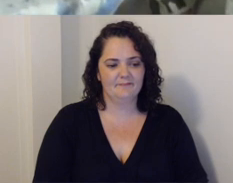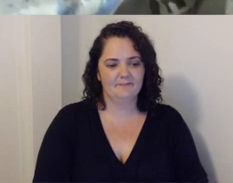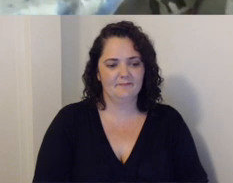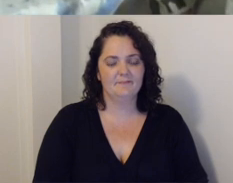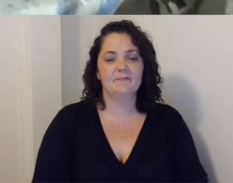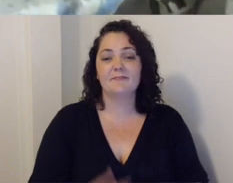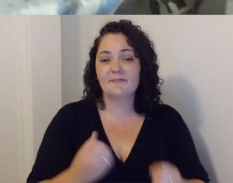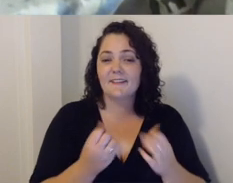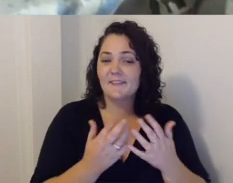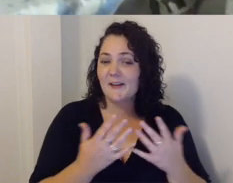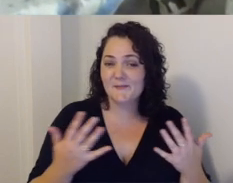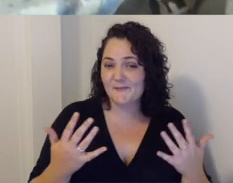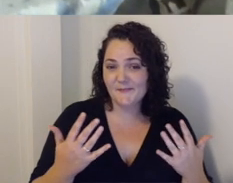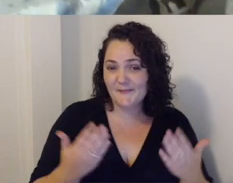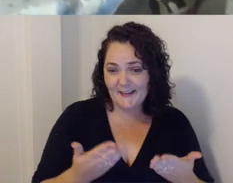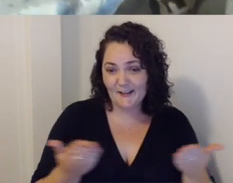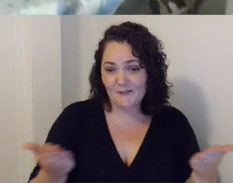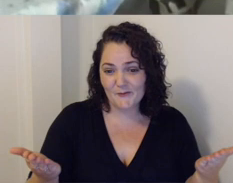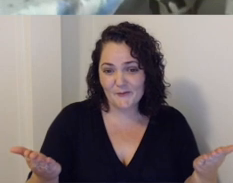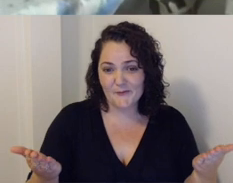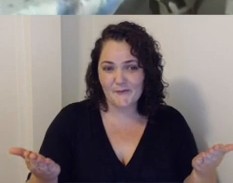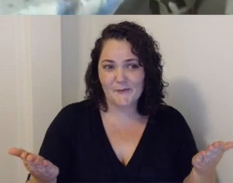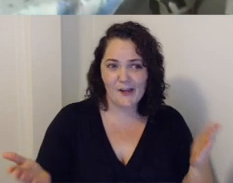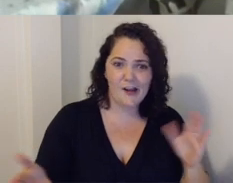but there are so many of you out there joining us tonight for the Draw Along, I should be able to